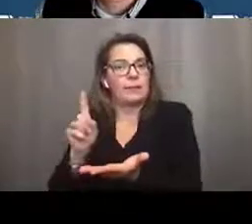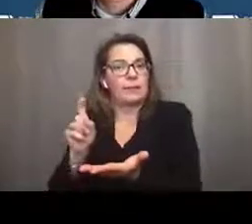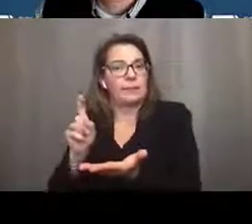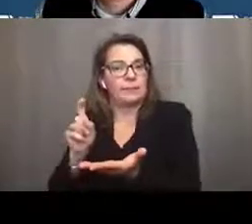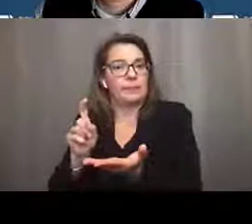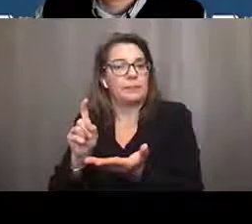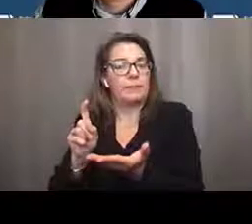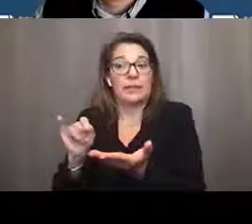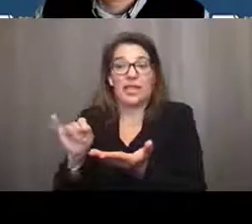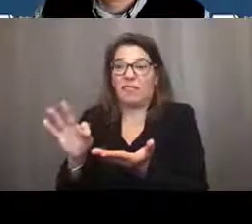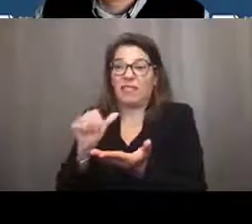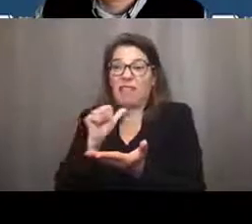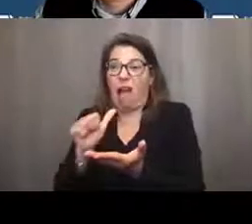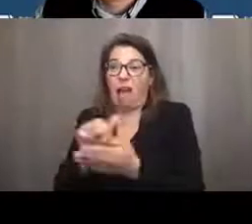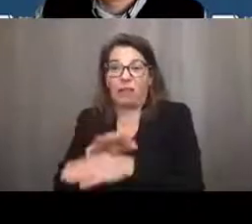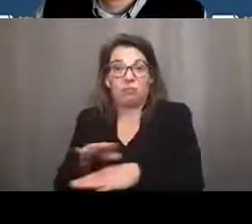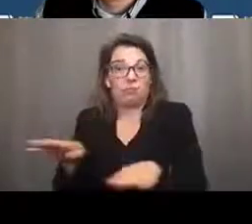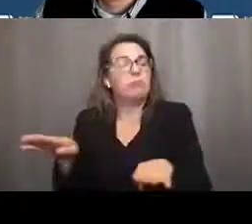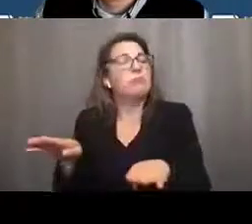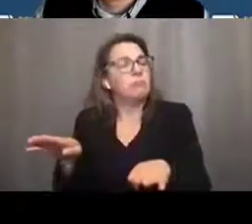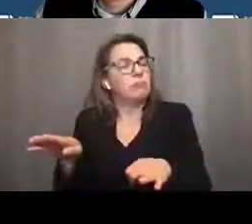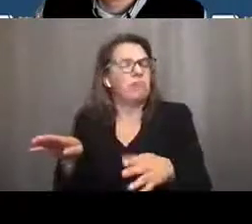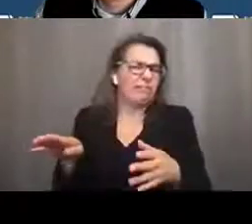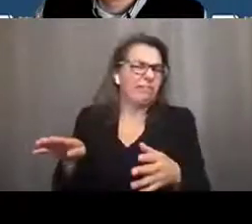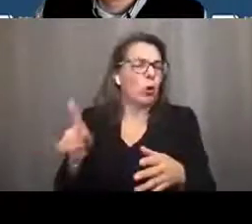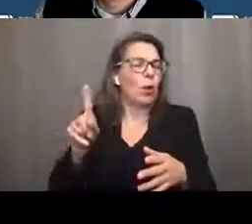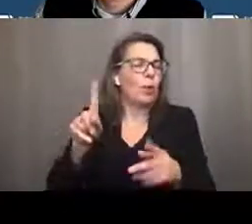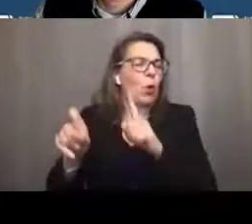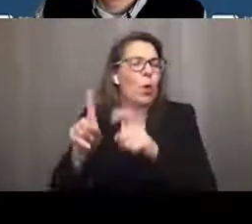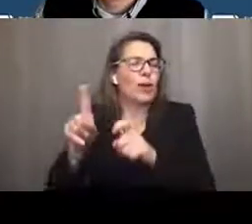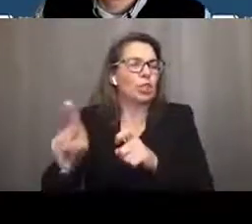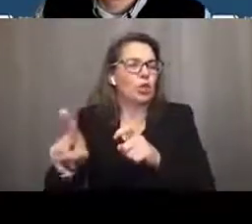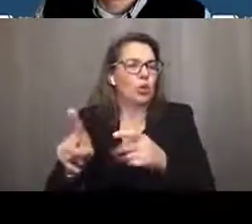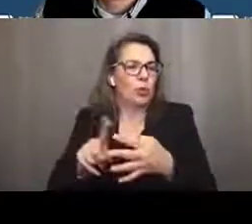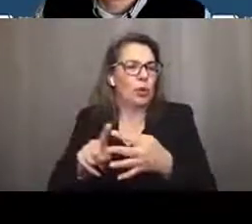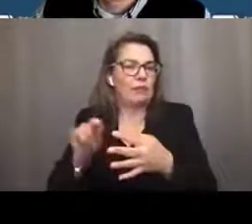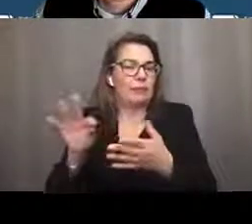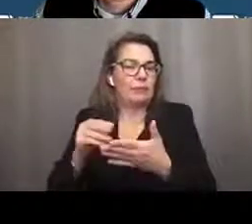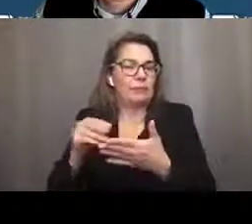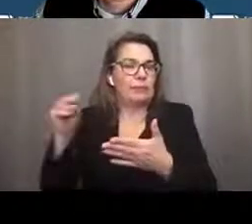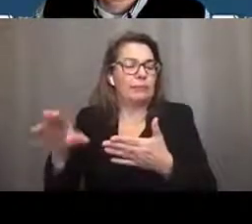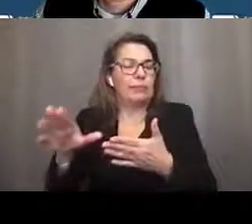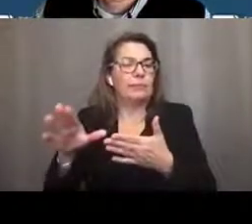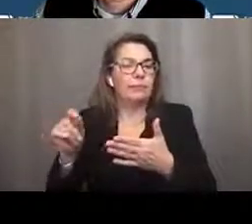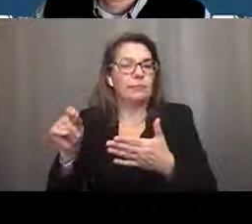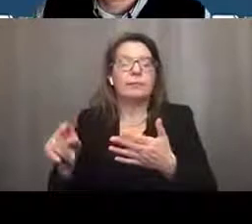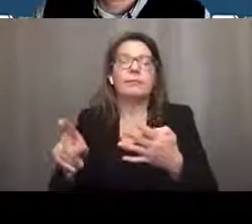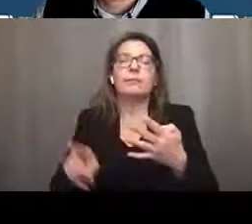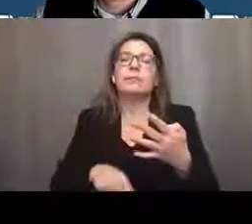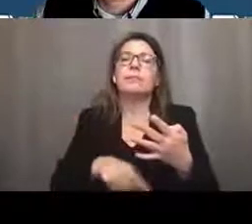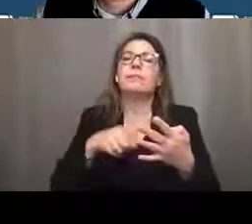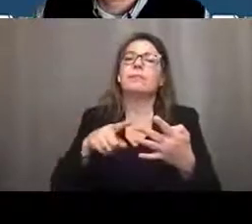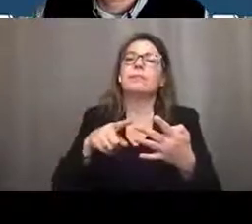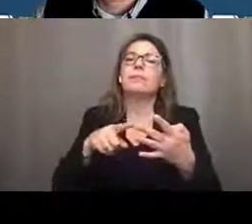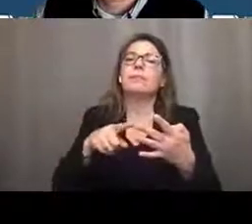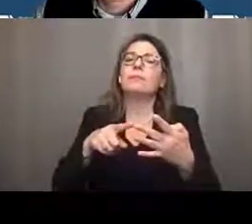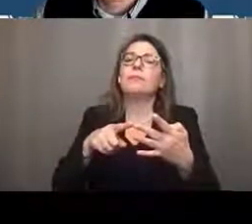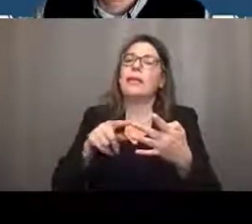If they don't, we will actually question that when we go to review and prepare the award. Are the costs allocable to the award?